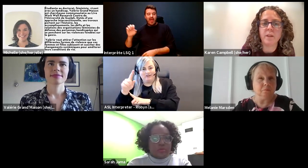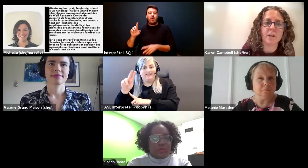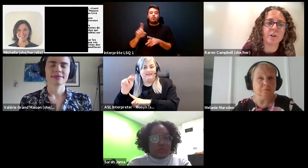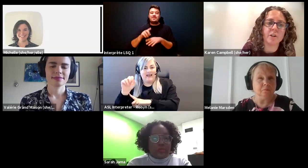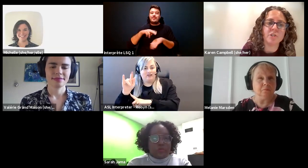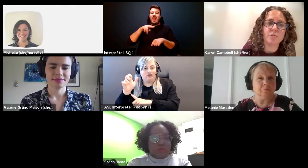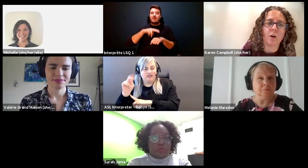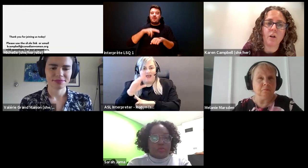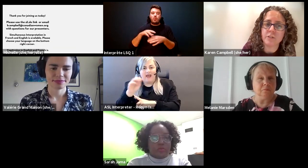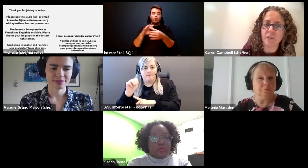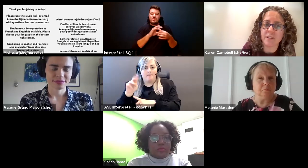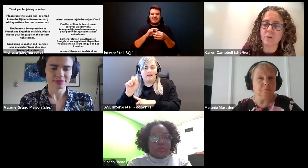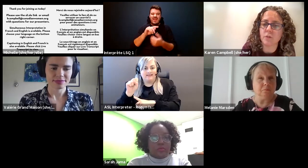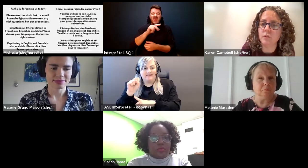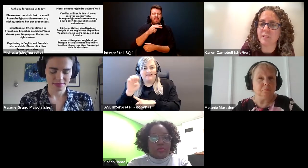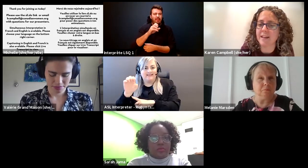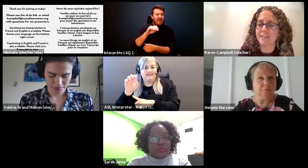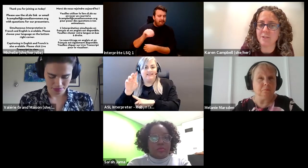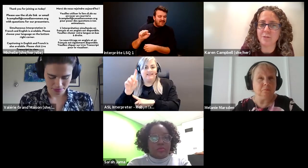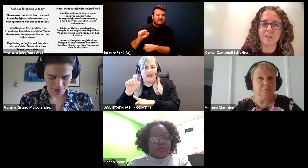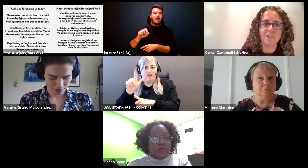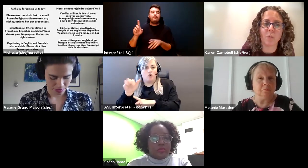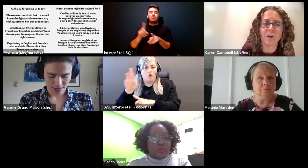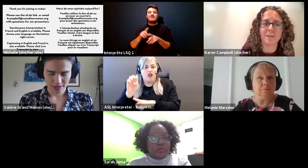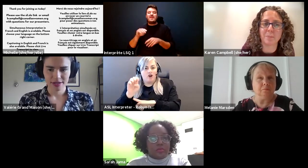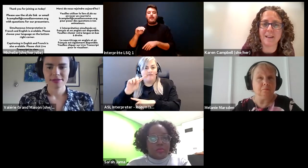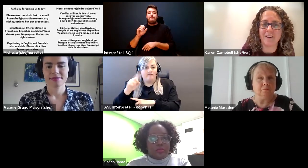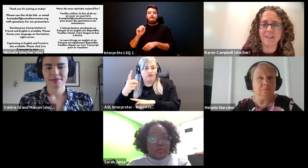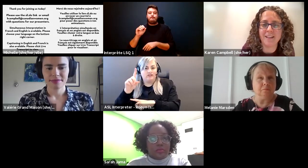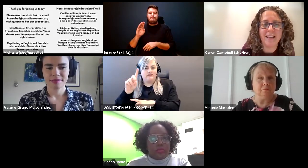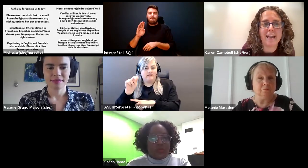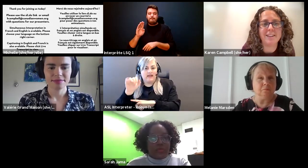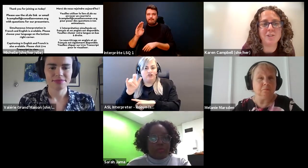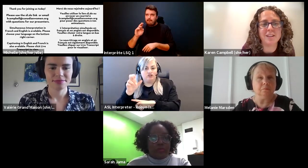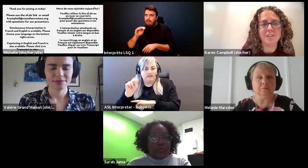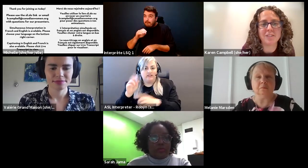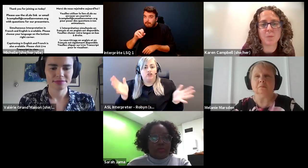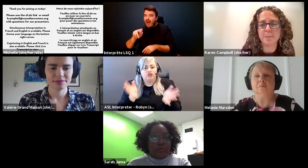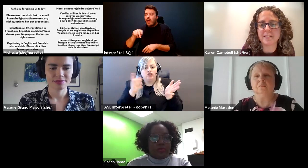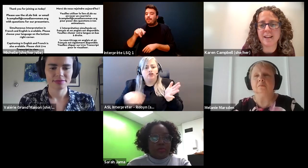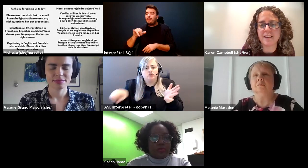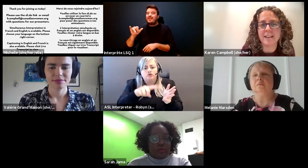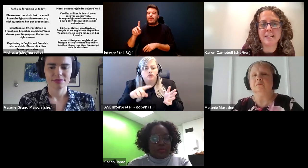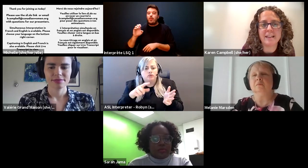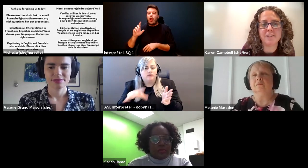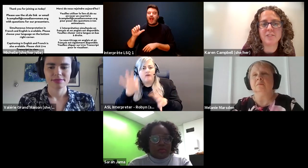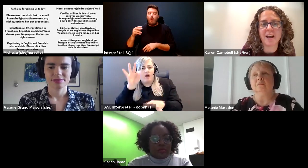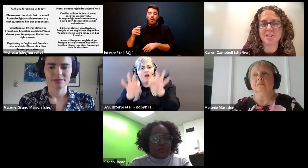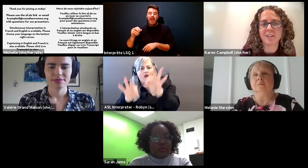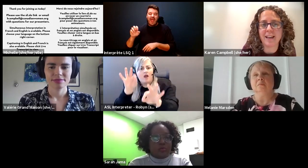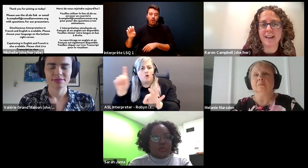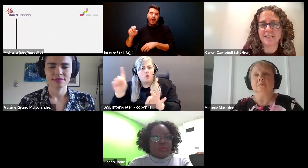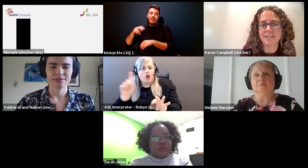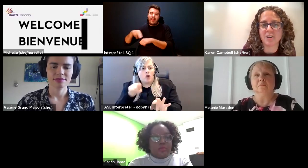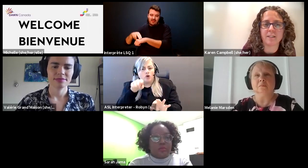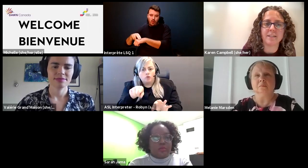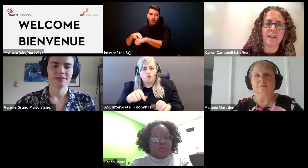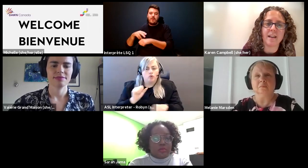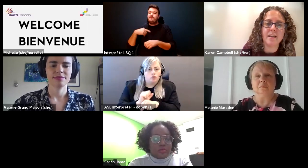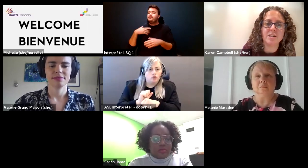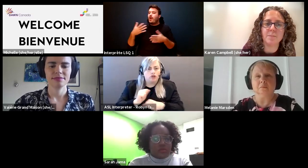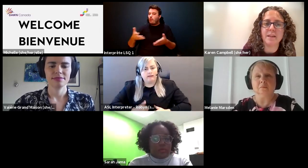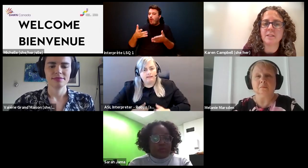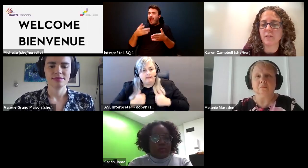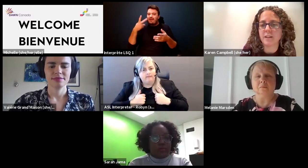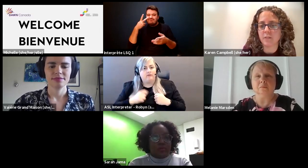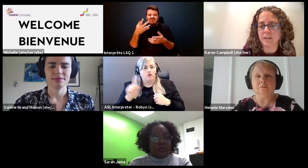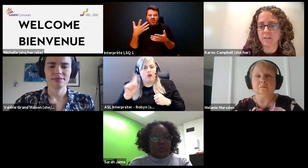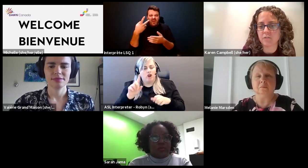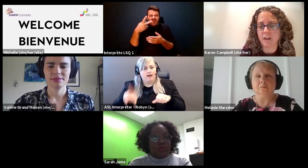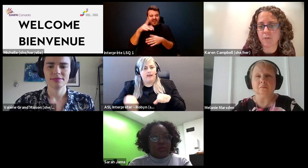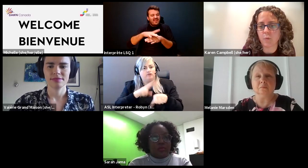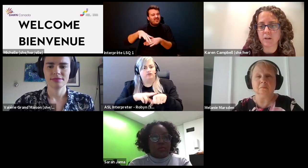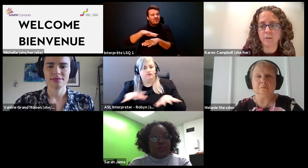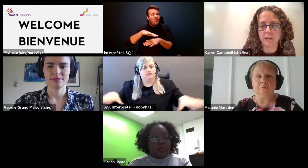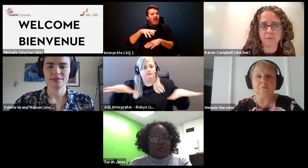Karen Campbell (she/her): We encourage you all to find out who's lands you live, work and play on, and you can use the website native dash land.ca to begin to find out the history of where you live.